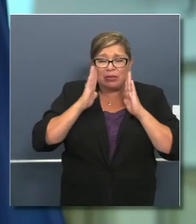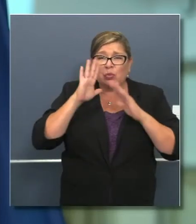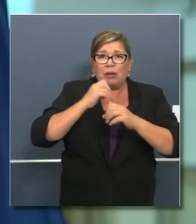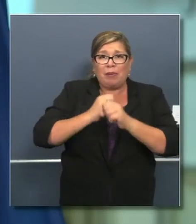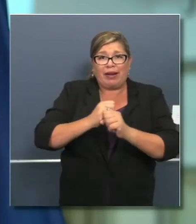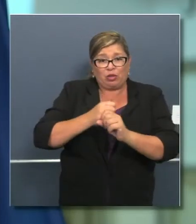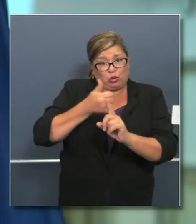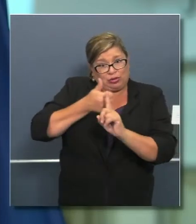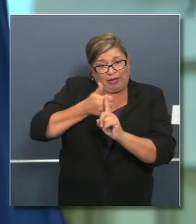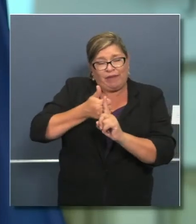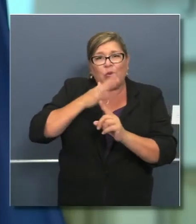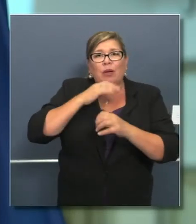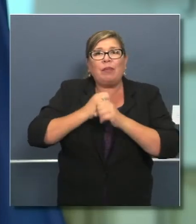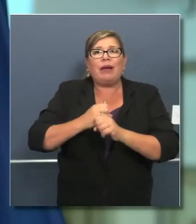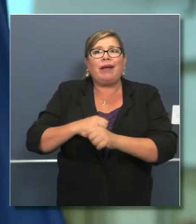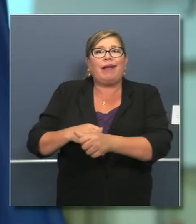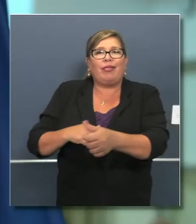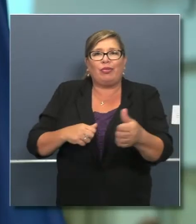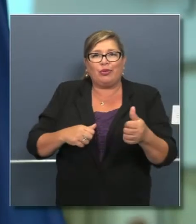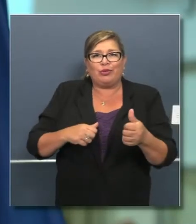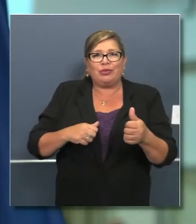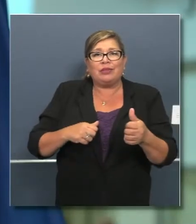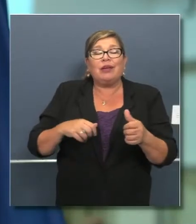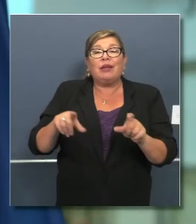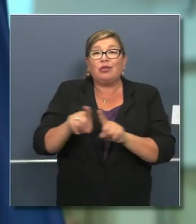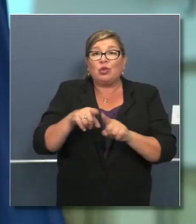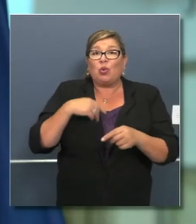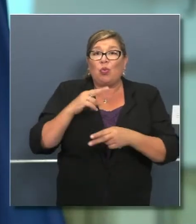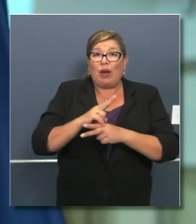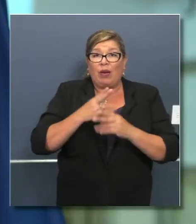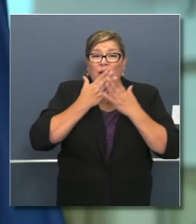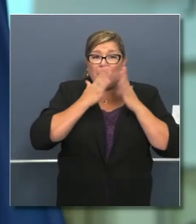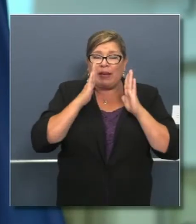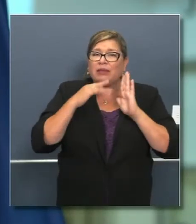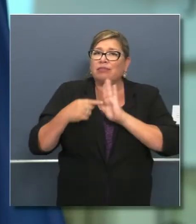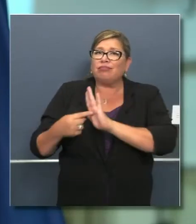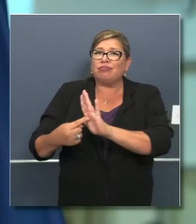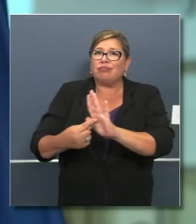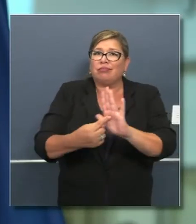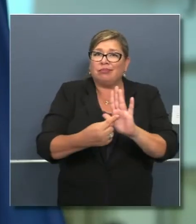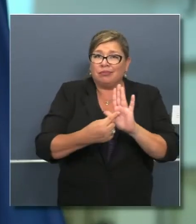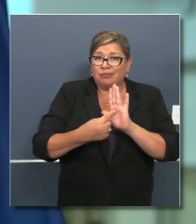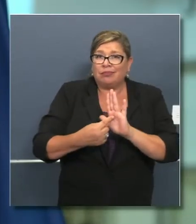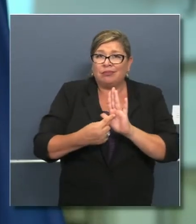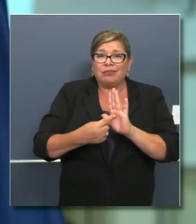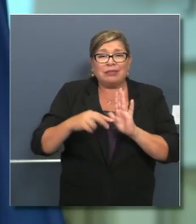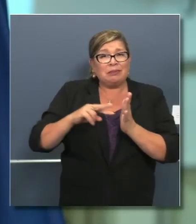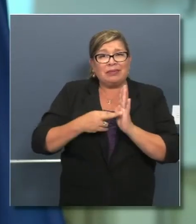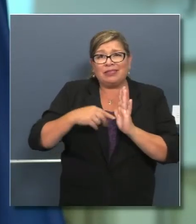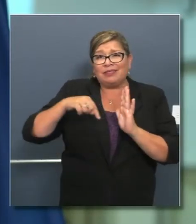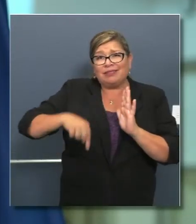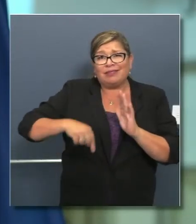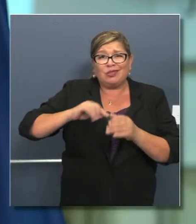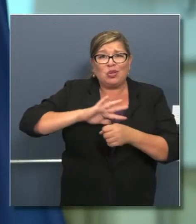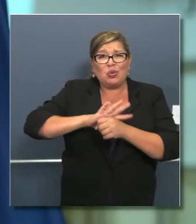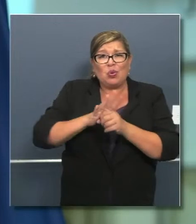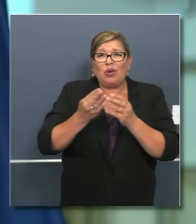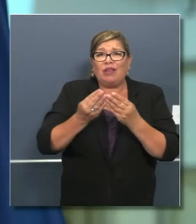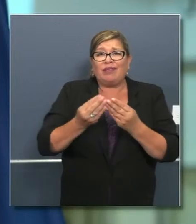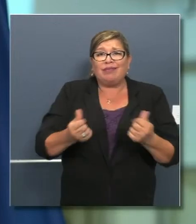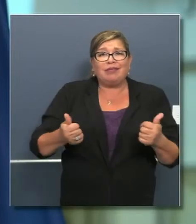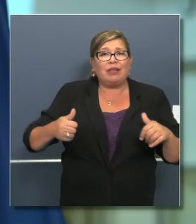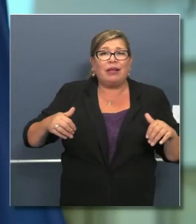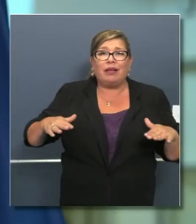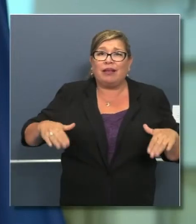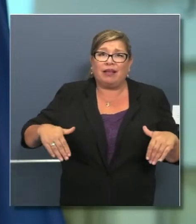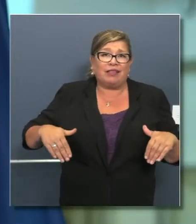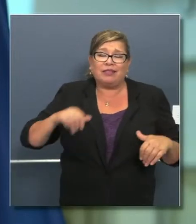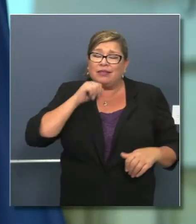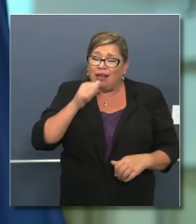protects others and it sends a message to people that we are not out of this pandemic and we are